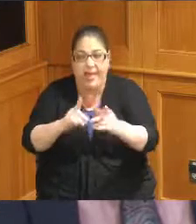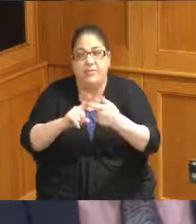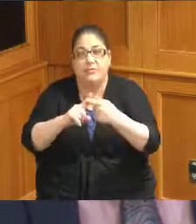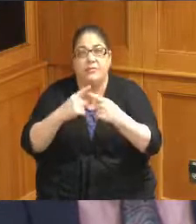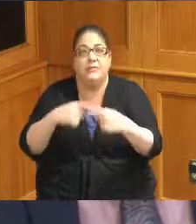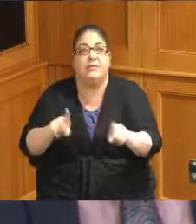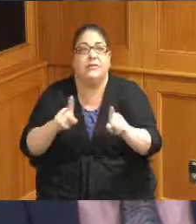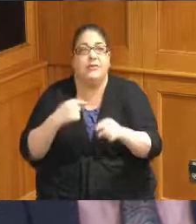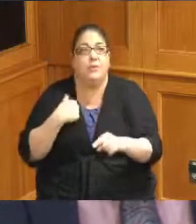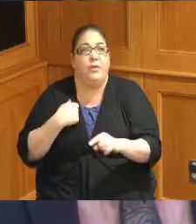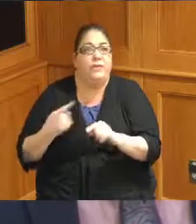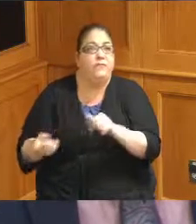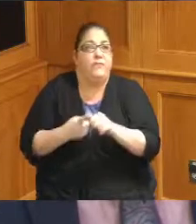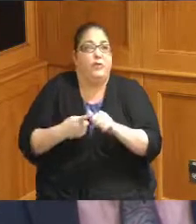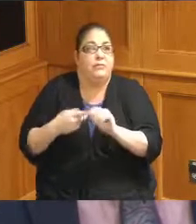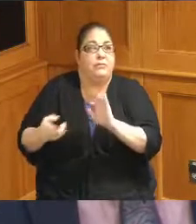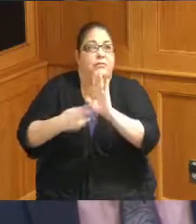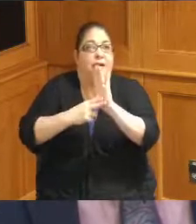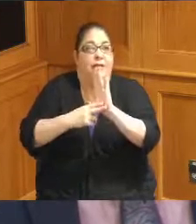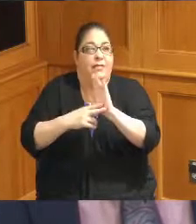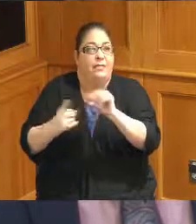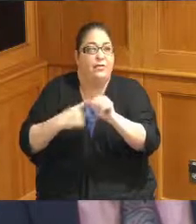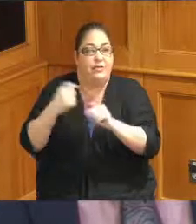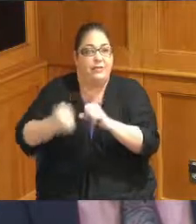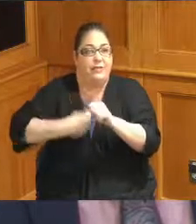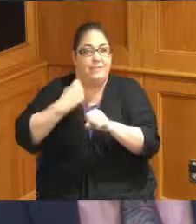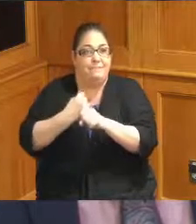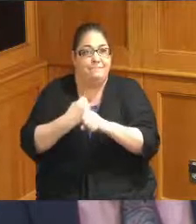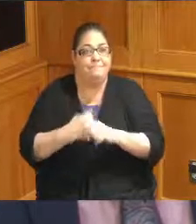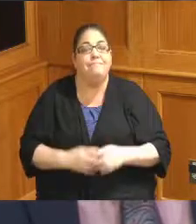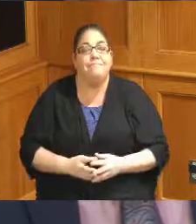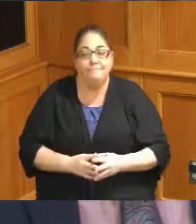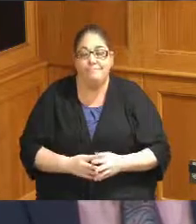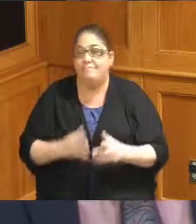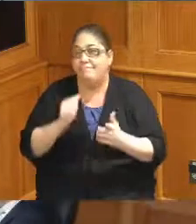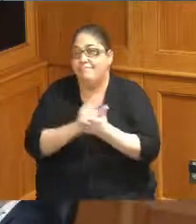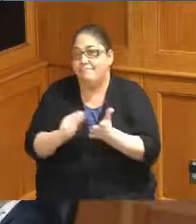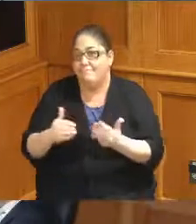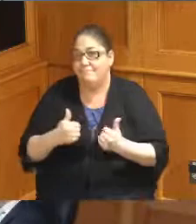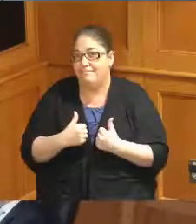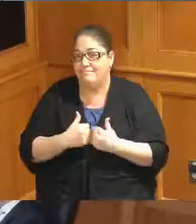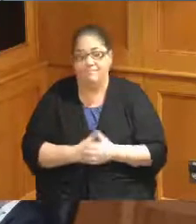with the first signer in the first European equity that's all I have thank you thank you very much